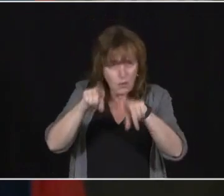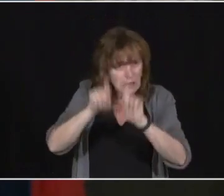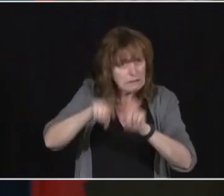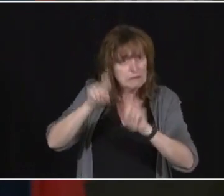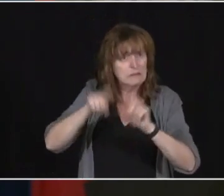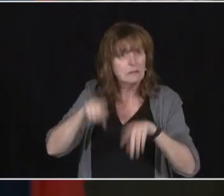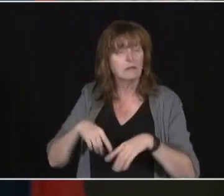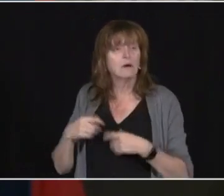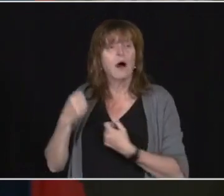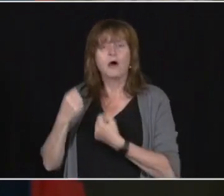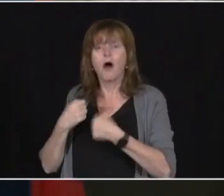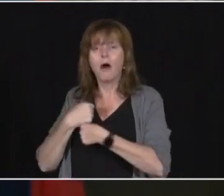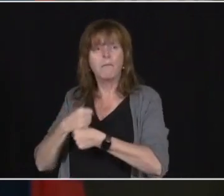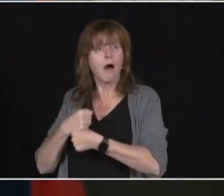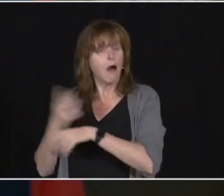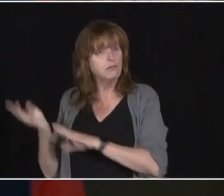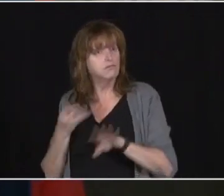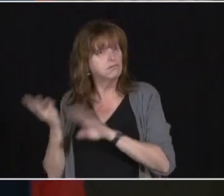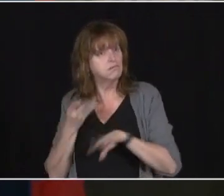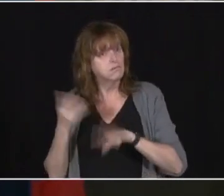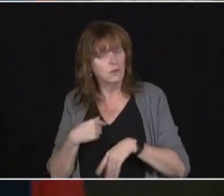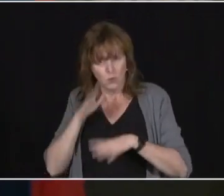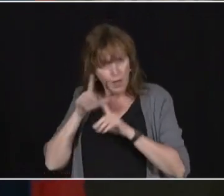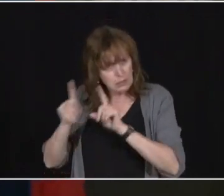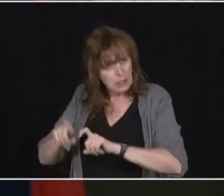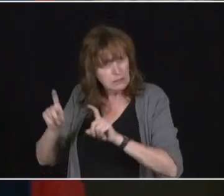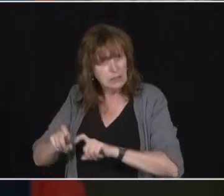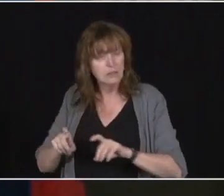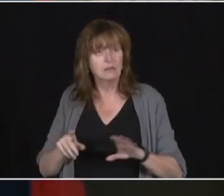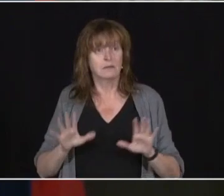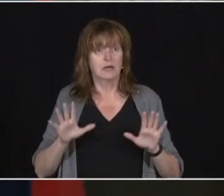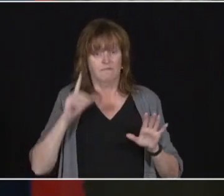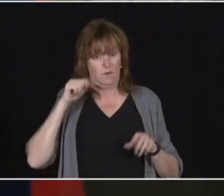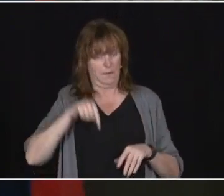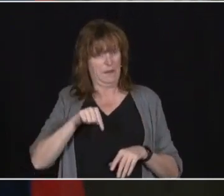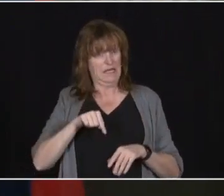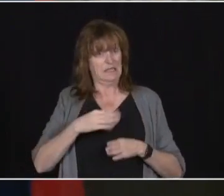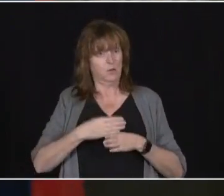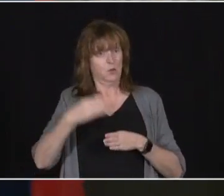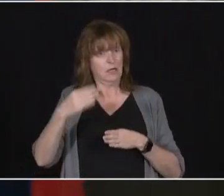as well. As for now, this weekend, the plan is that we will go into senior centers,